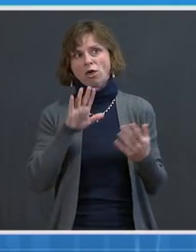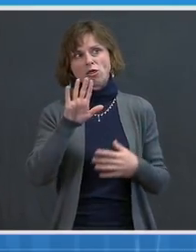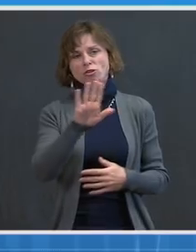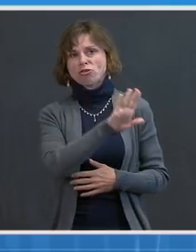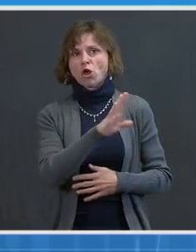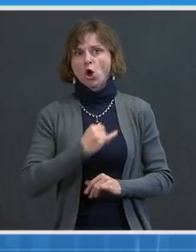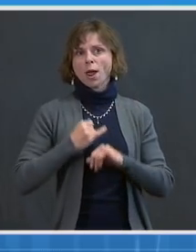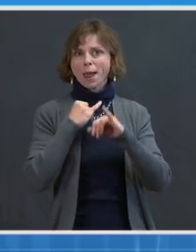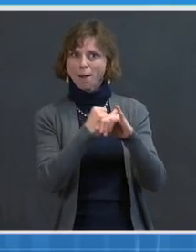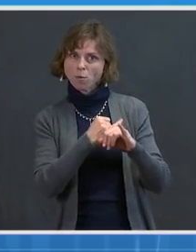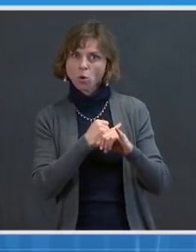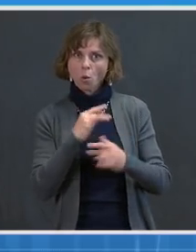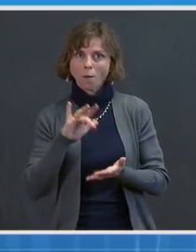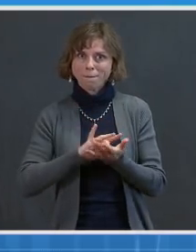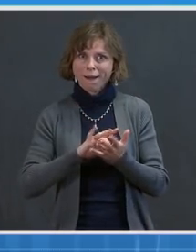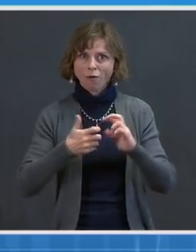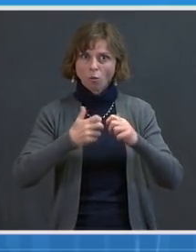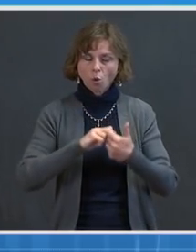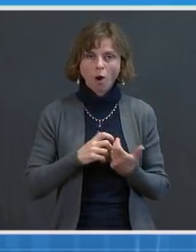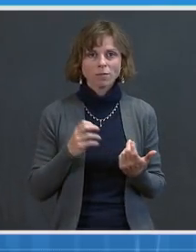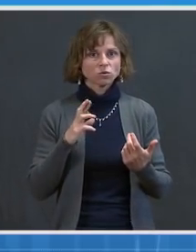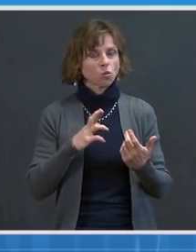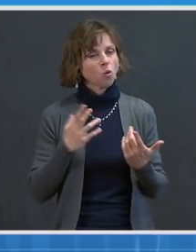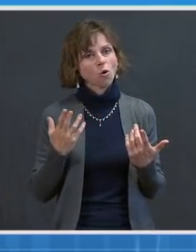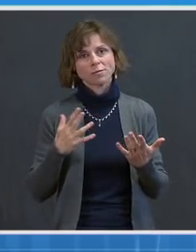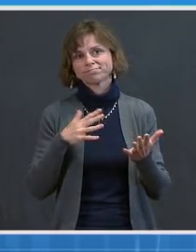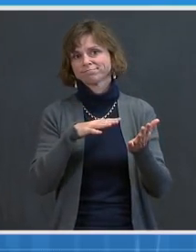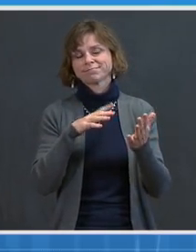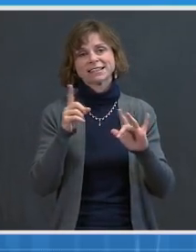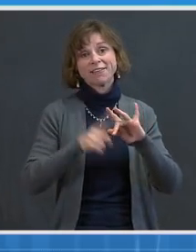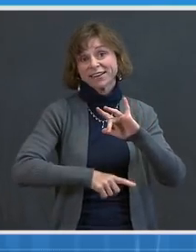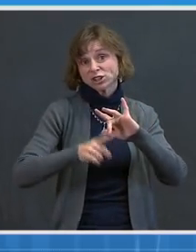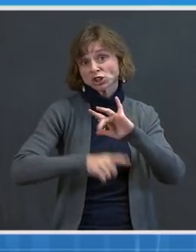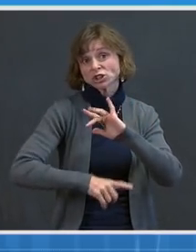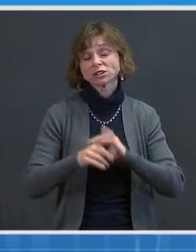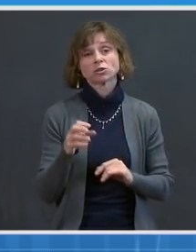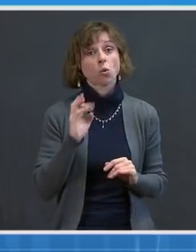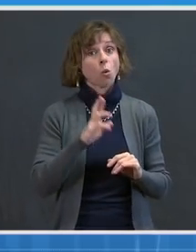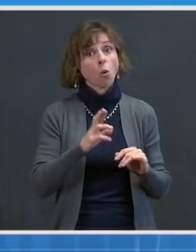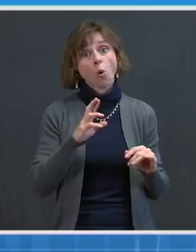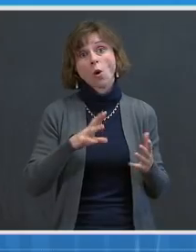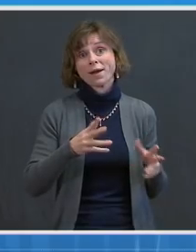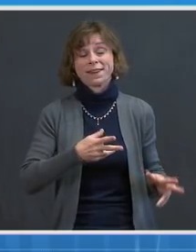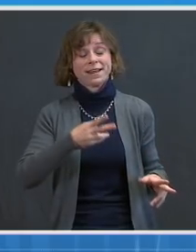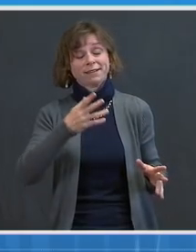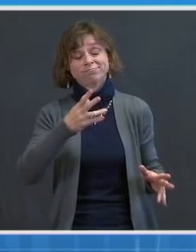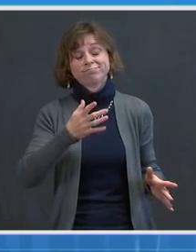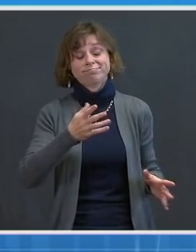either primary immunodeficiencies or acquired immune deficiencies, such as HIV --